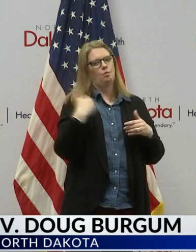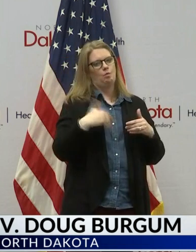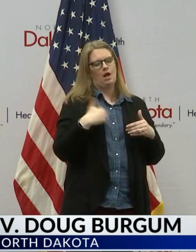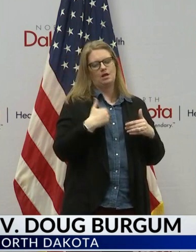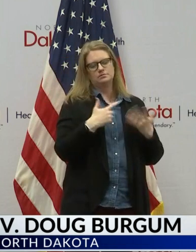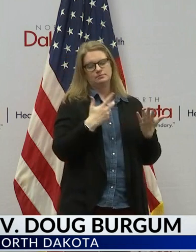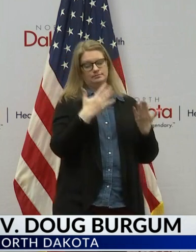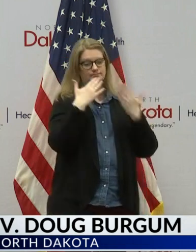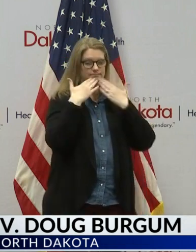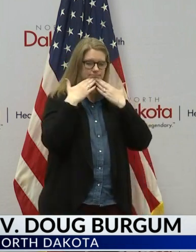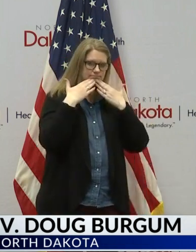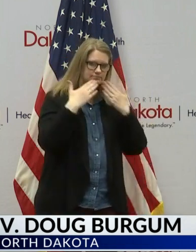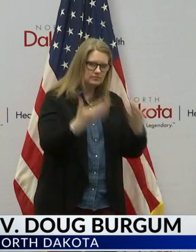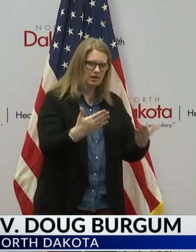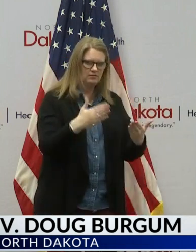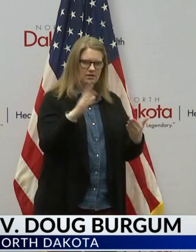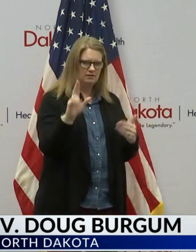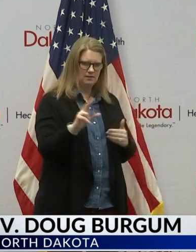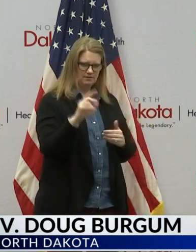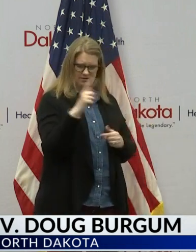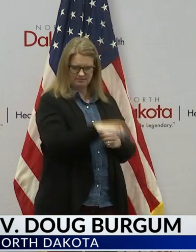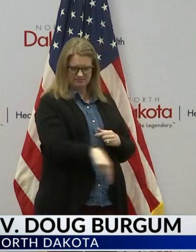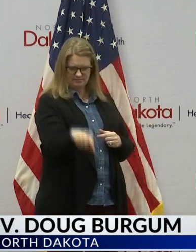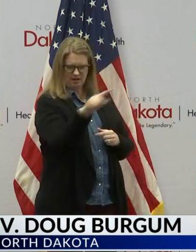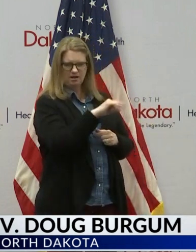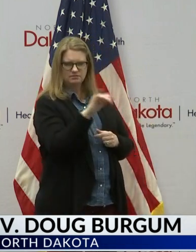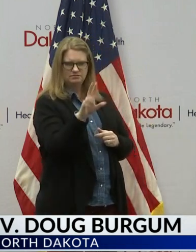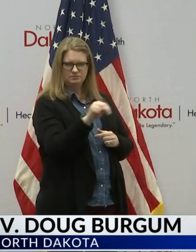COVID-19 COVERAGE UP DATE. WE ARE GRATEFUL.